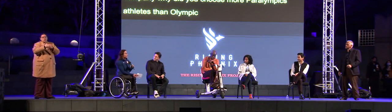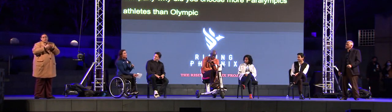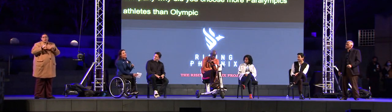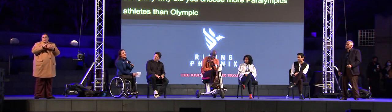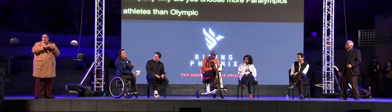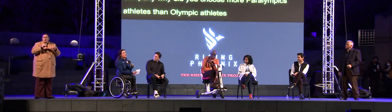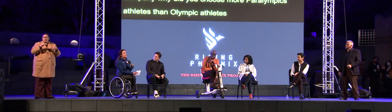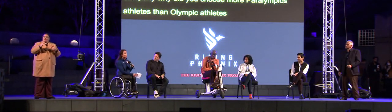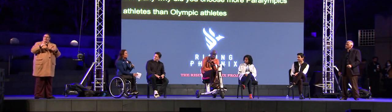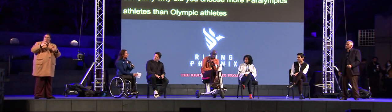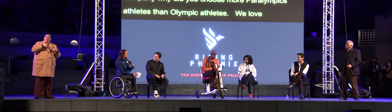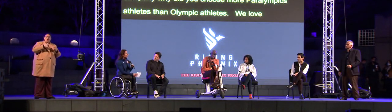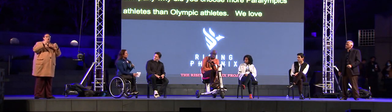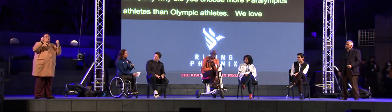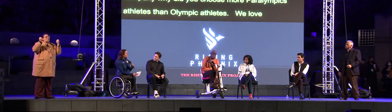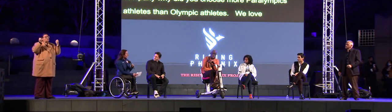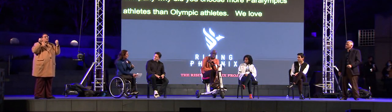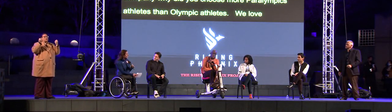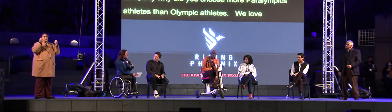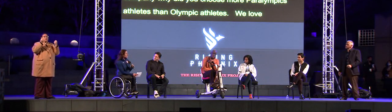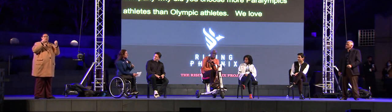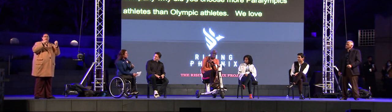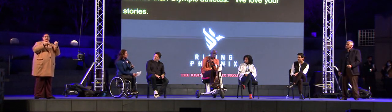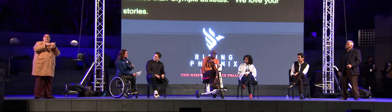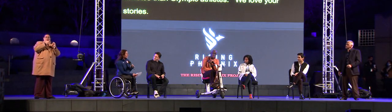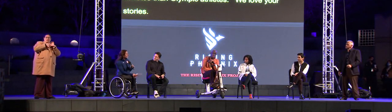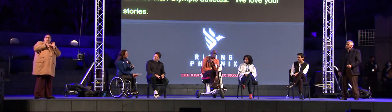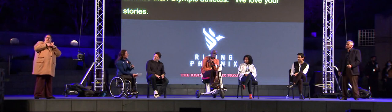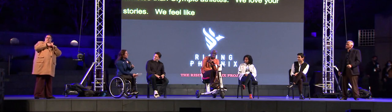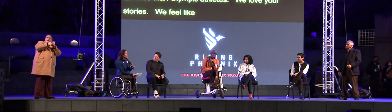We feel like you're so relatable to society,